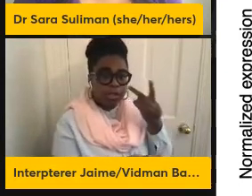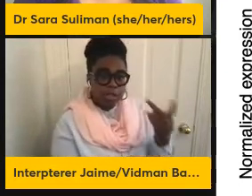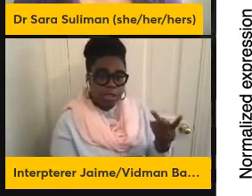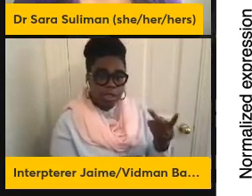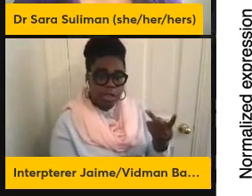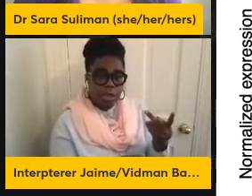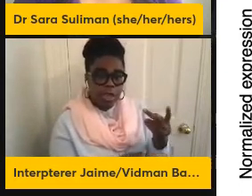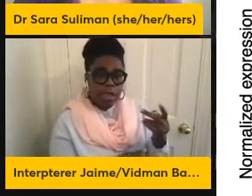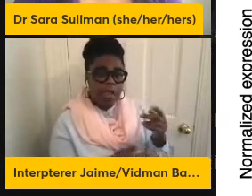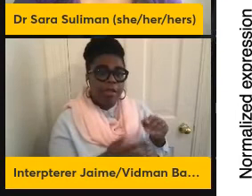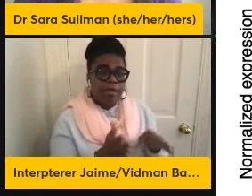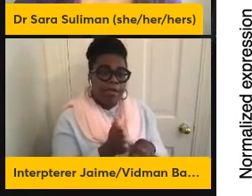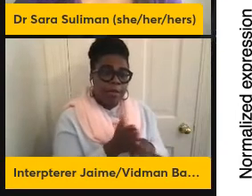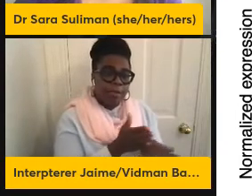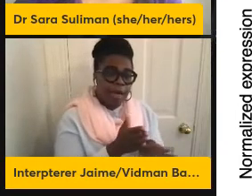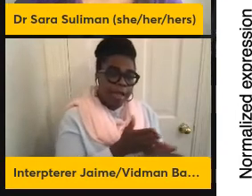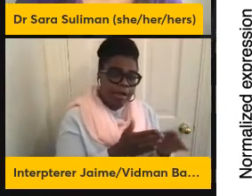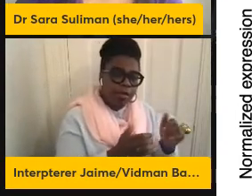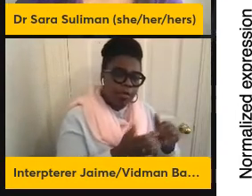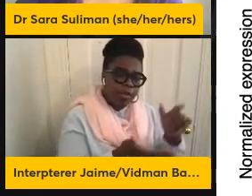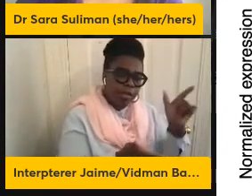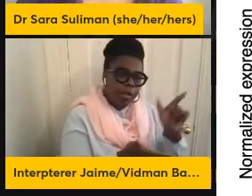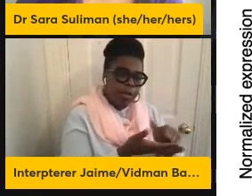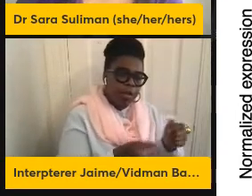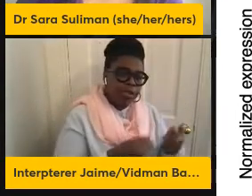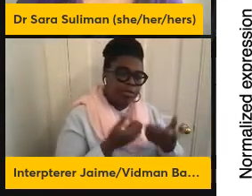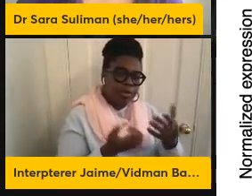allele was associated with lower expression of cDNA and DCS.